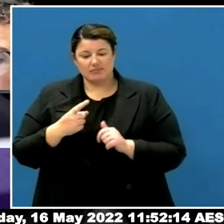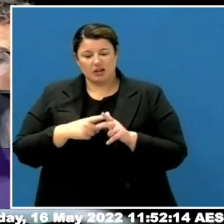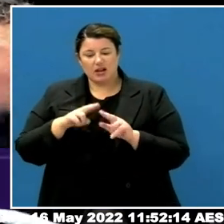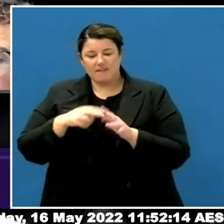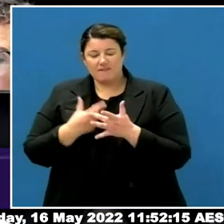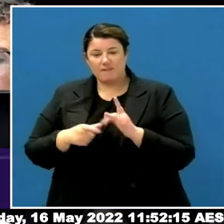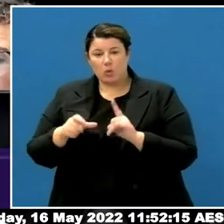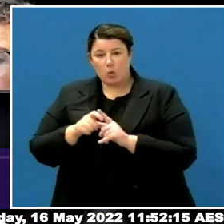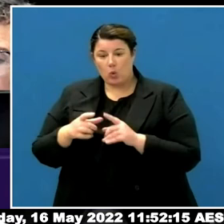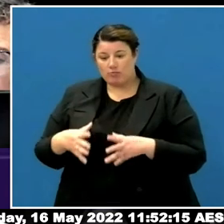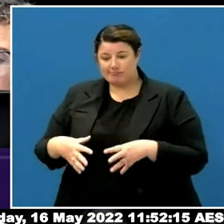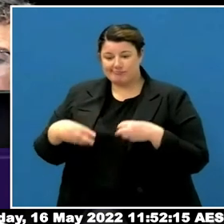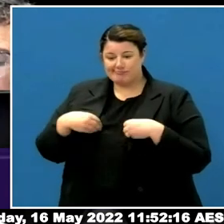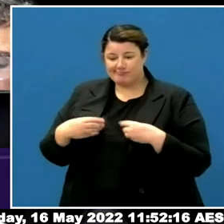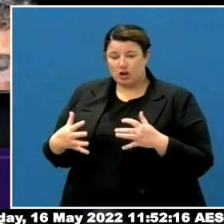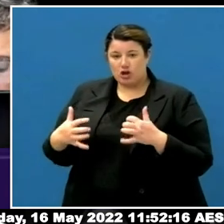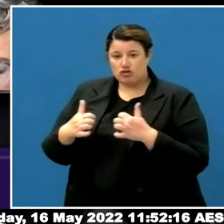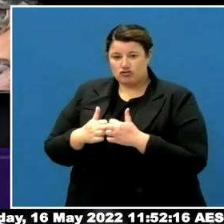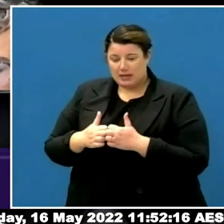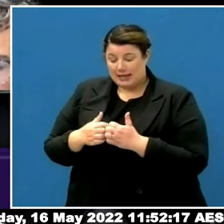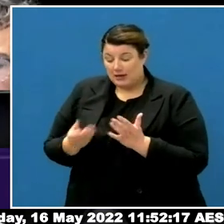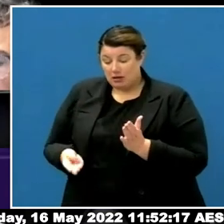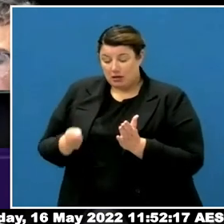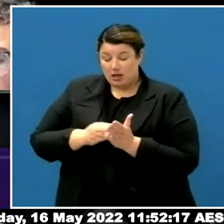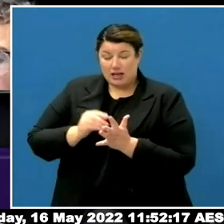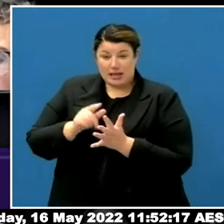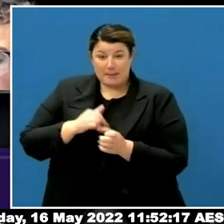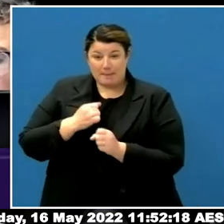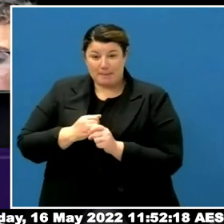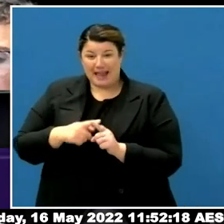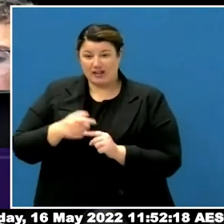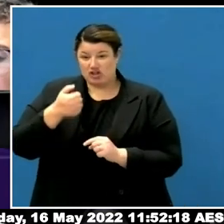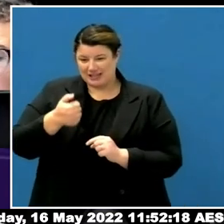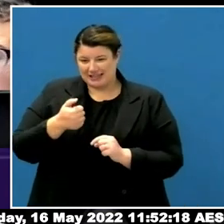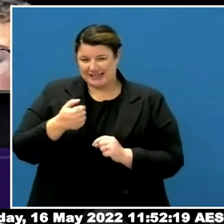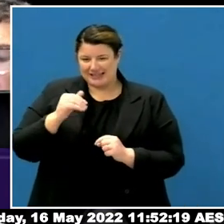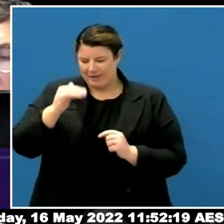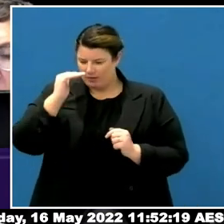Then if you turn the page there's a couple of Roman numerals I'd like to ask you about.